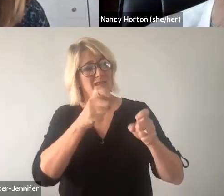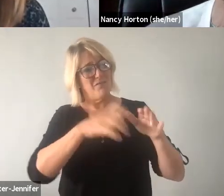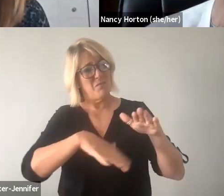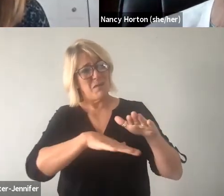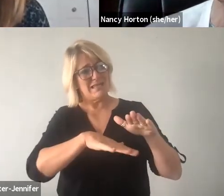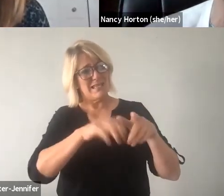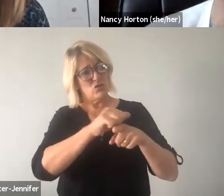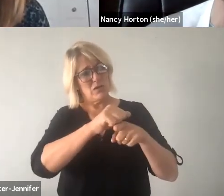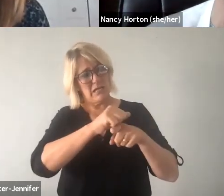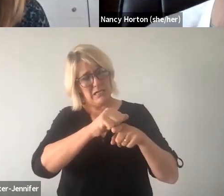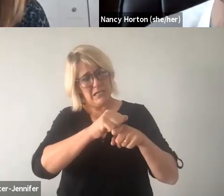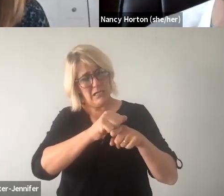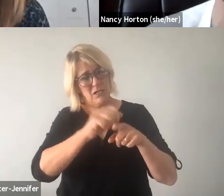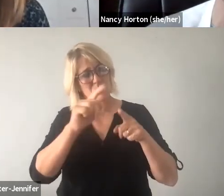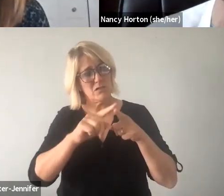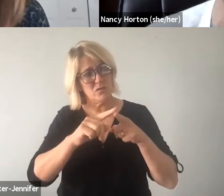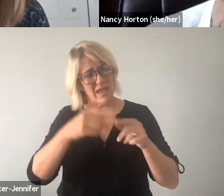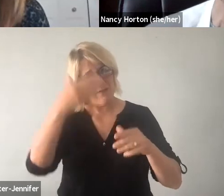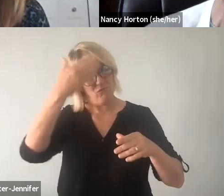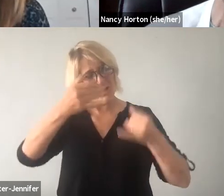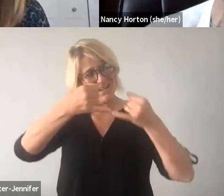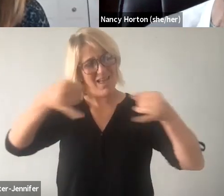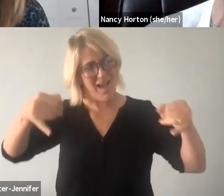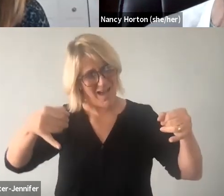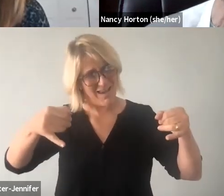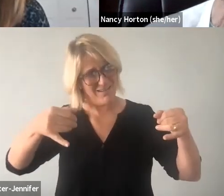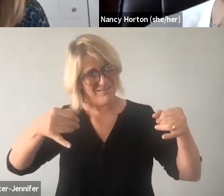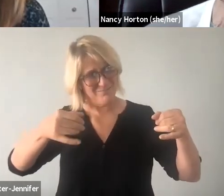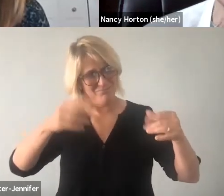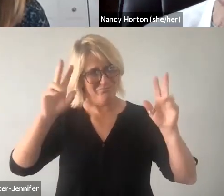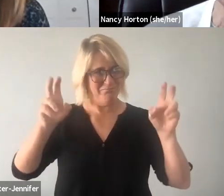example of how important it is in any